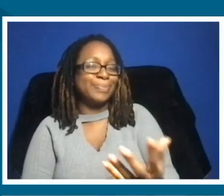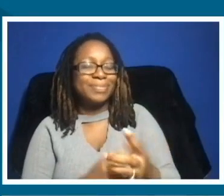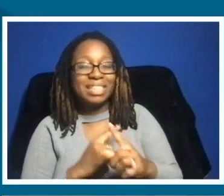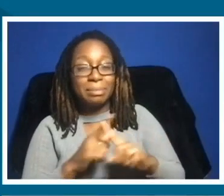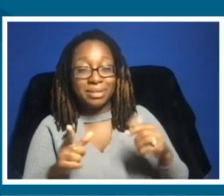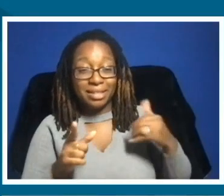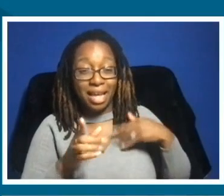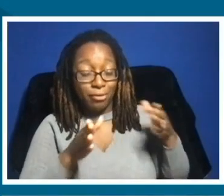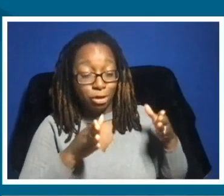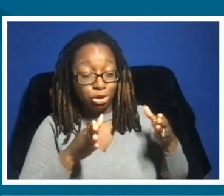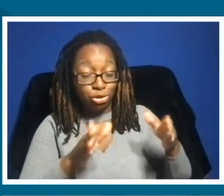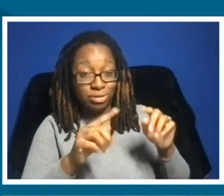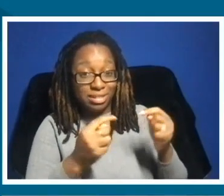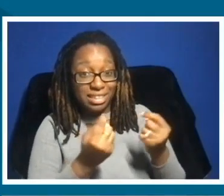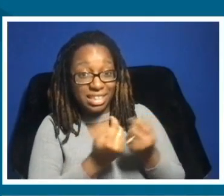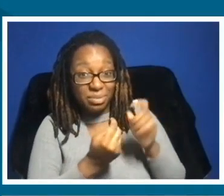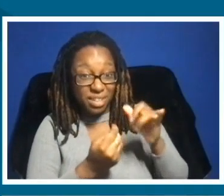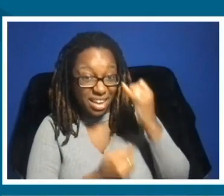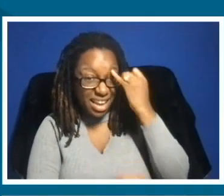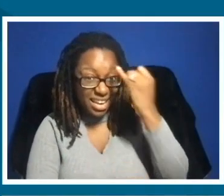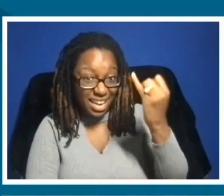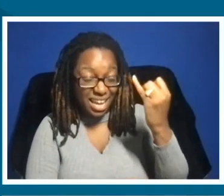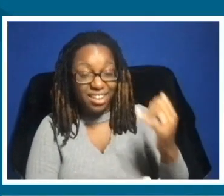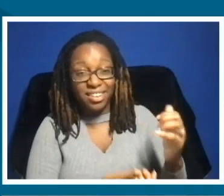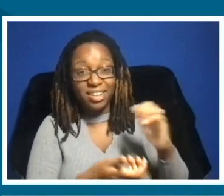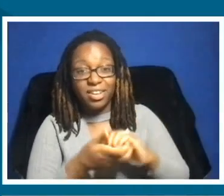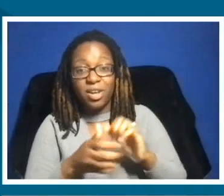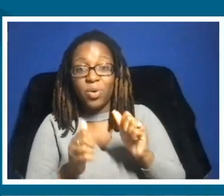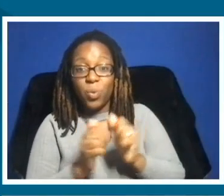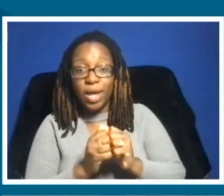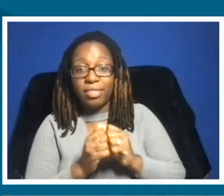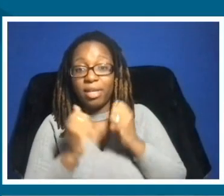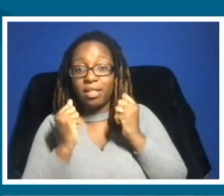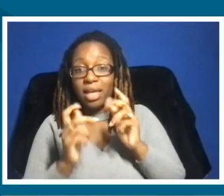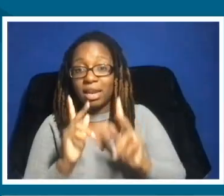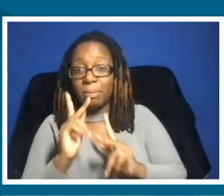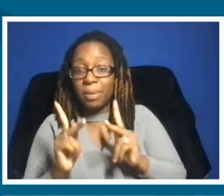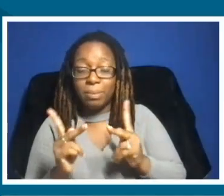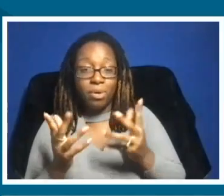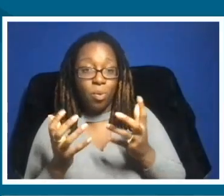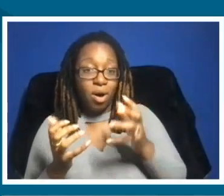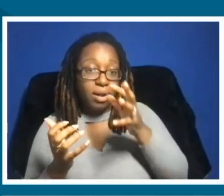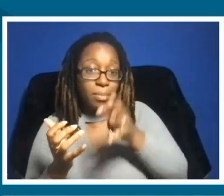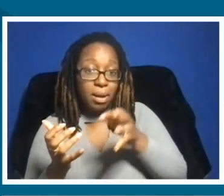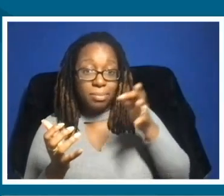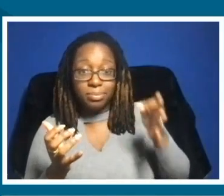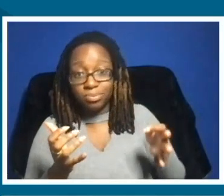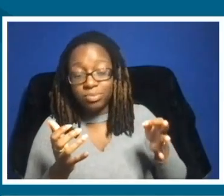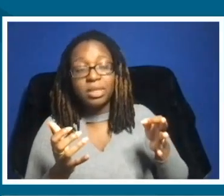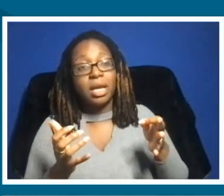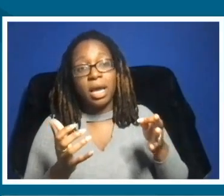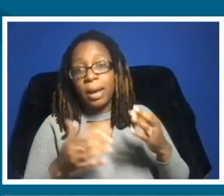um actually coincided with the rising popularity of hip-hop music in the 1990s